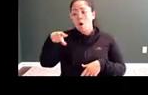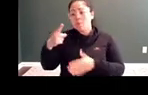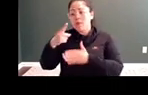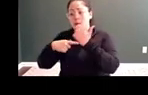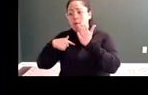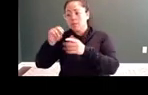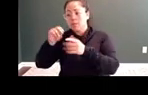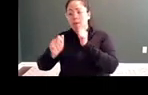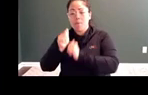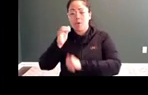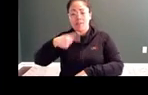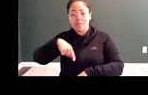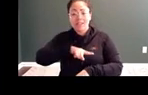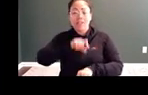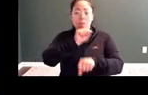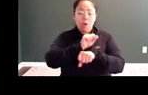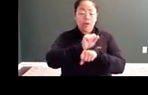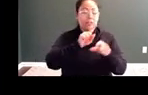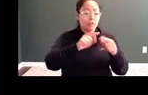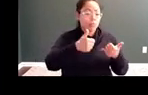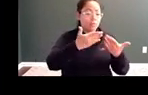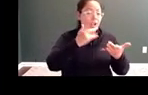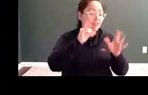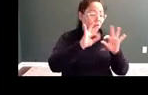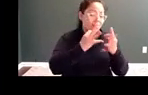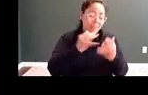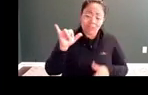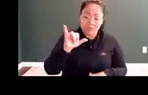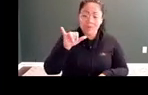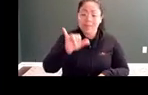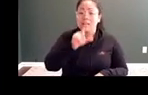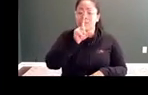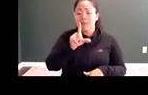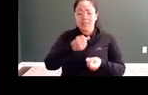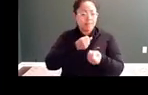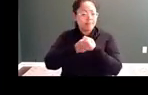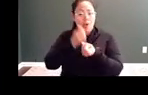most of us are also working to provide for our family. That is really at the backbone of what we're doing.